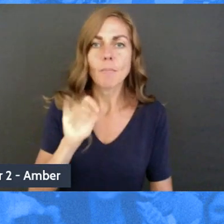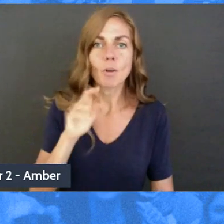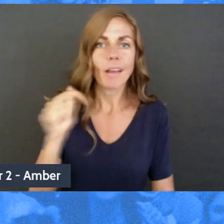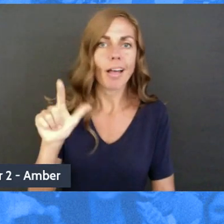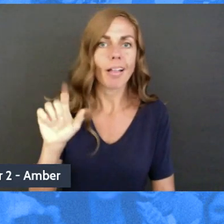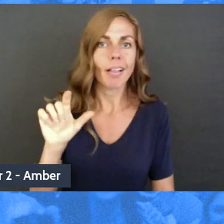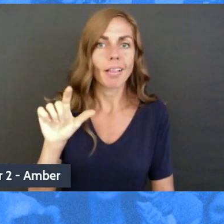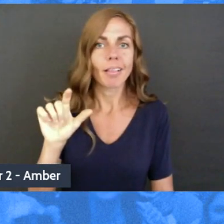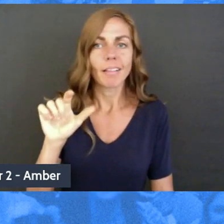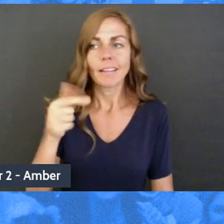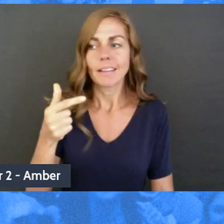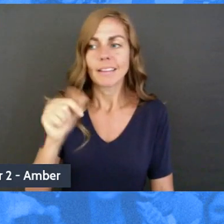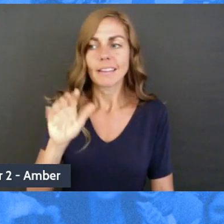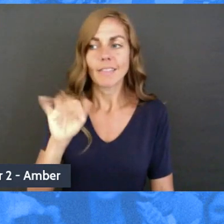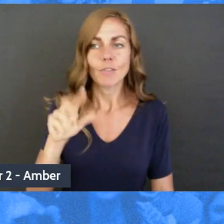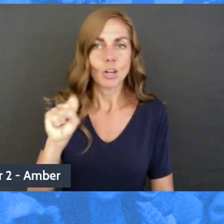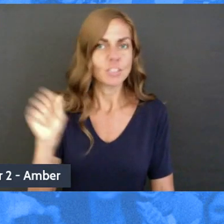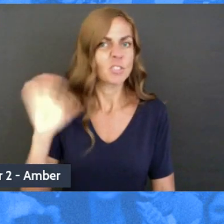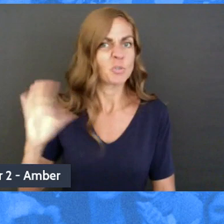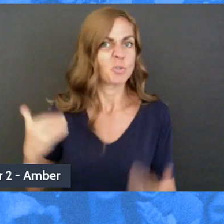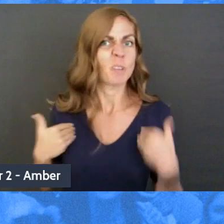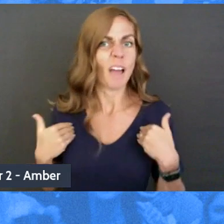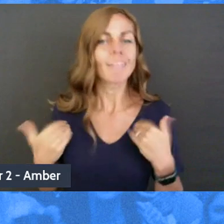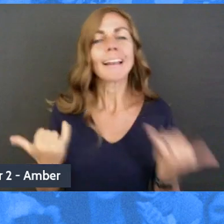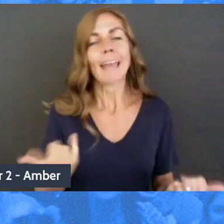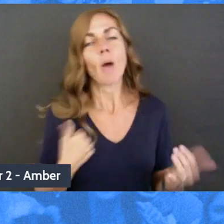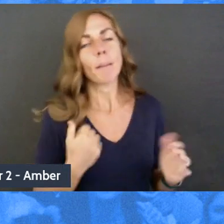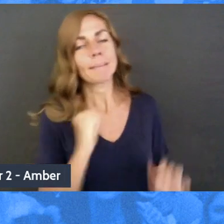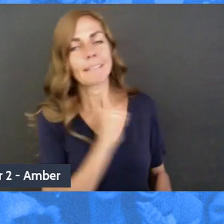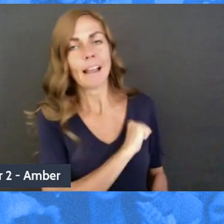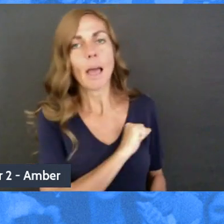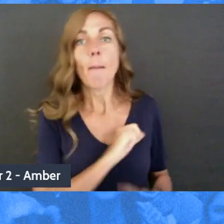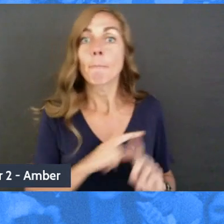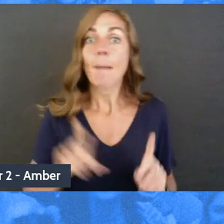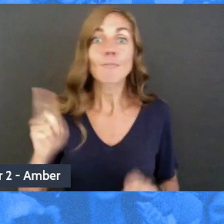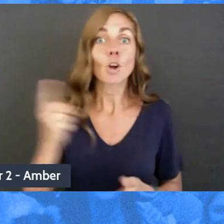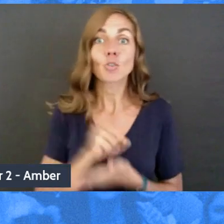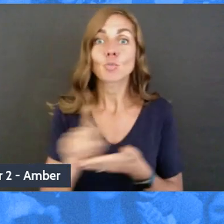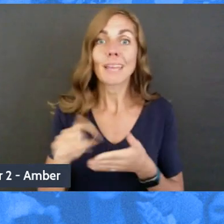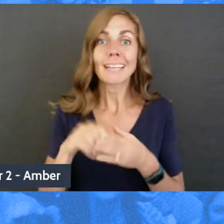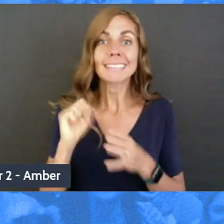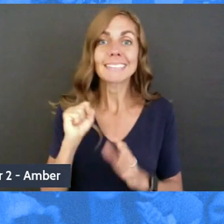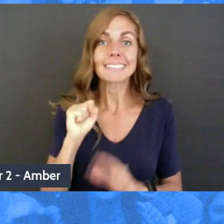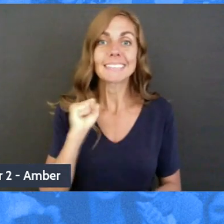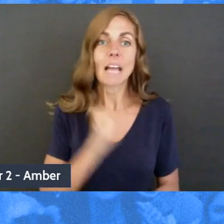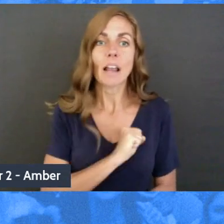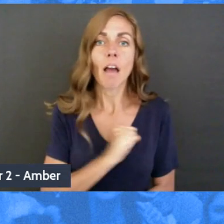I'm now in the Senate and my first week in the Senate, I discovered that I had Gaby's old desk.